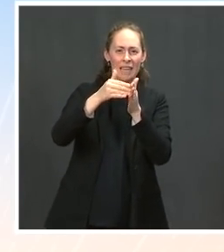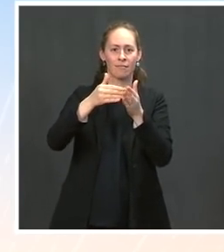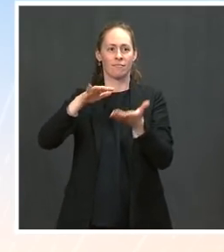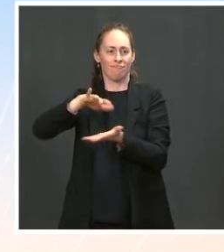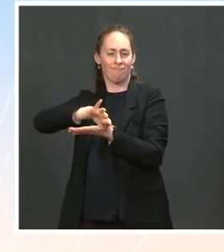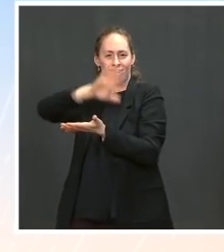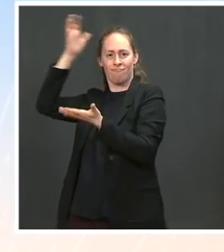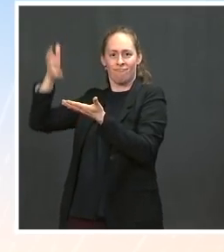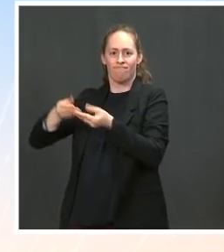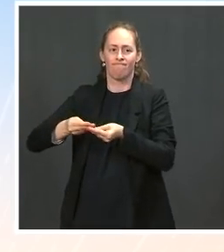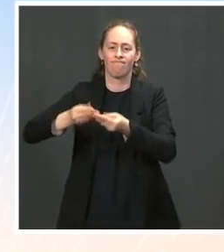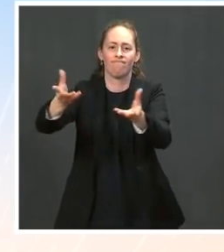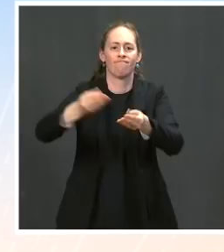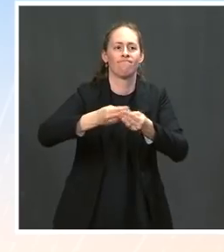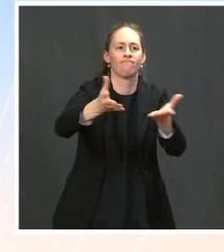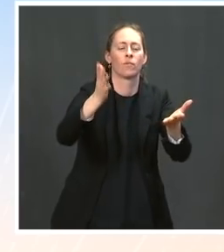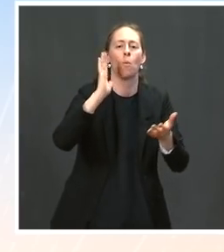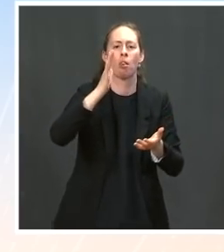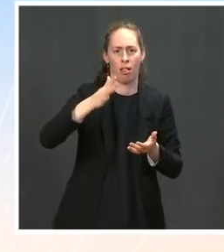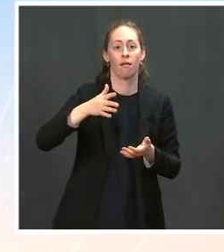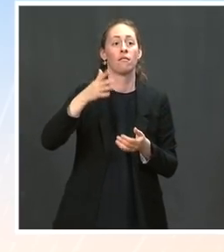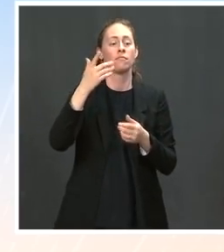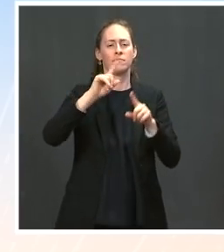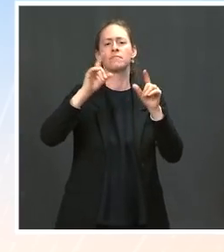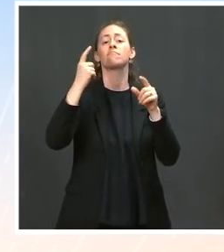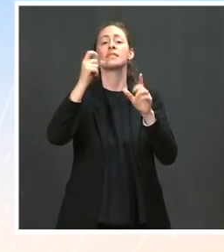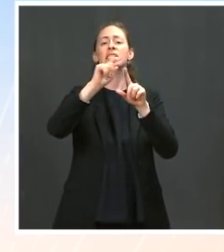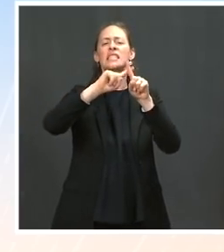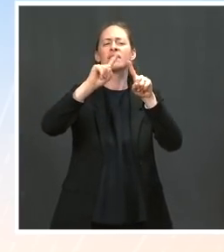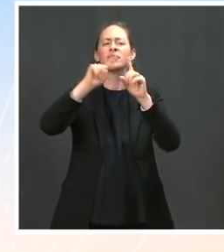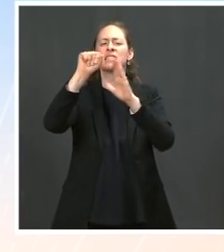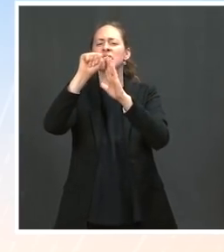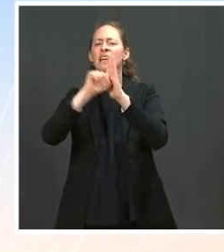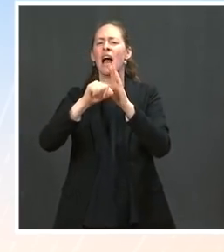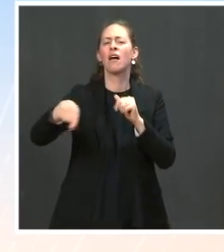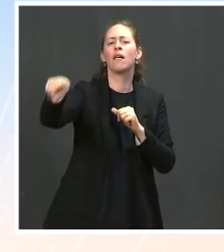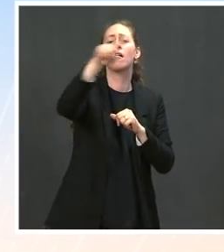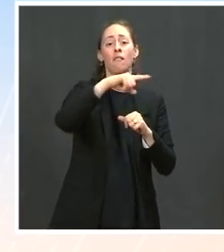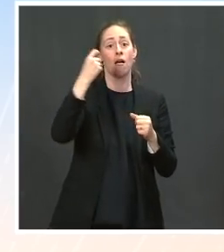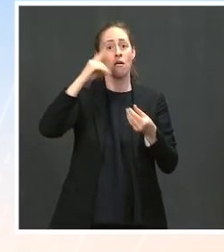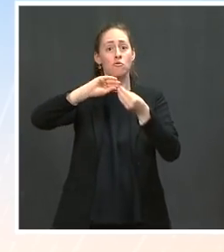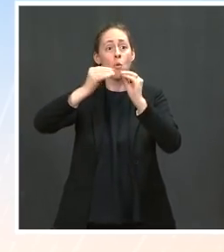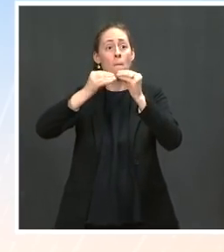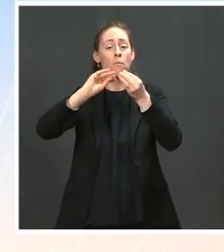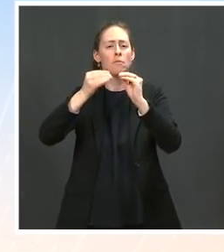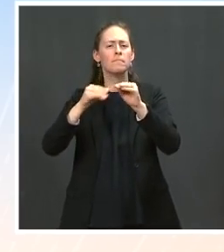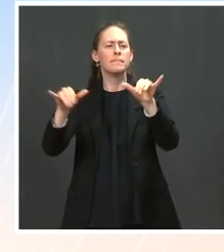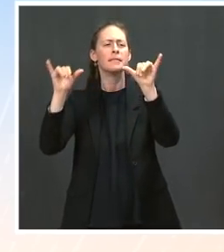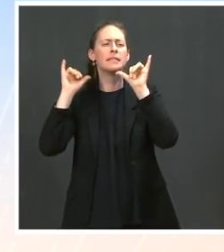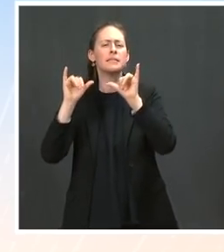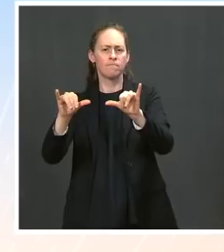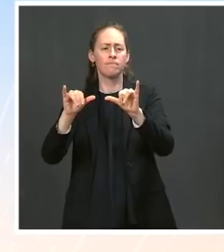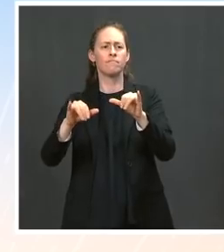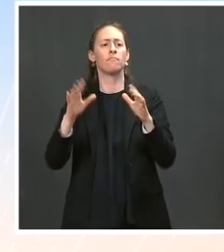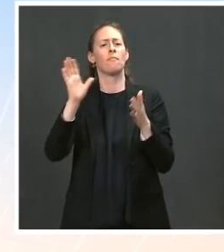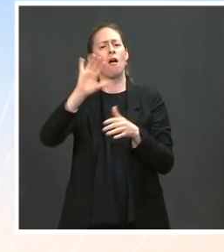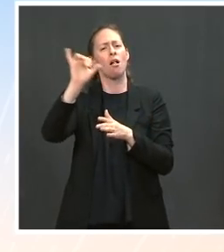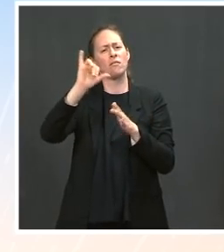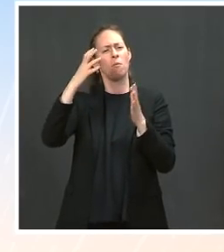This is consistent with last week's allocation. He also reminded the governors that there is a significant amount of vaccine supply in the system